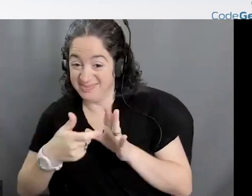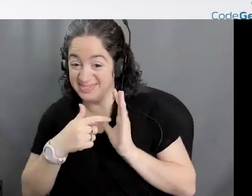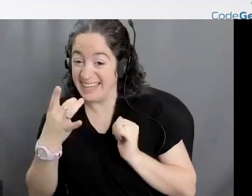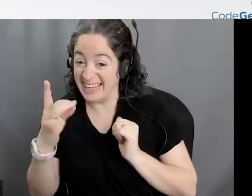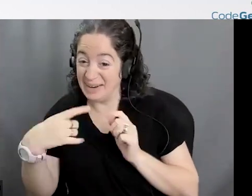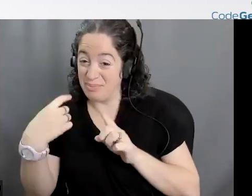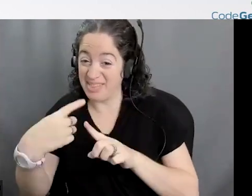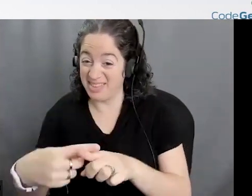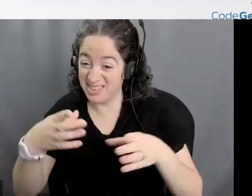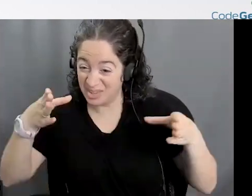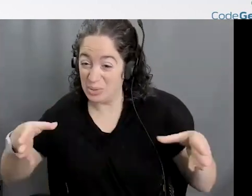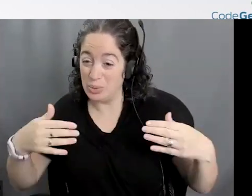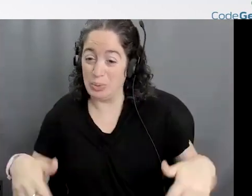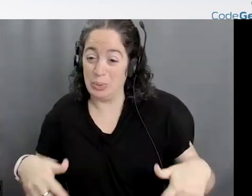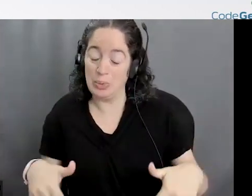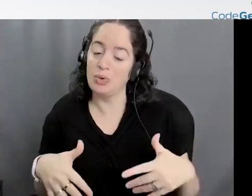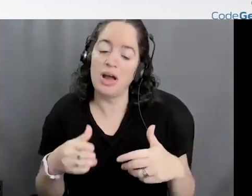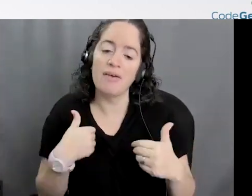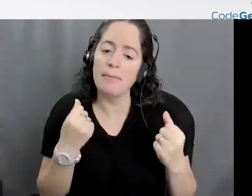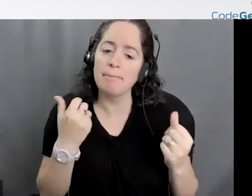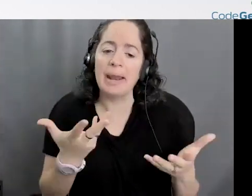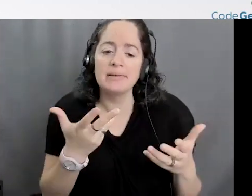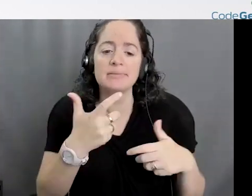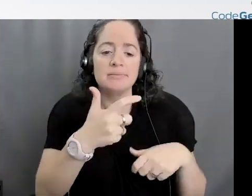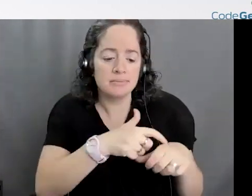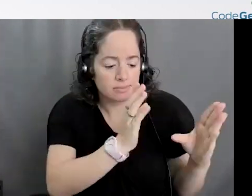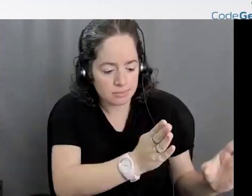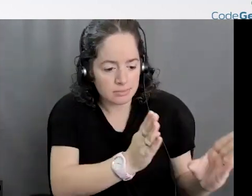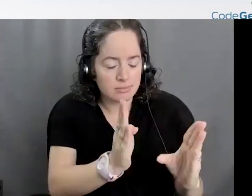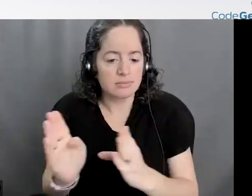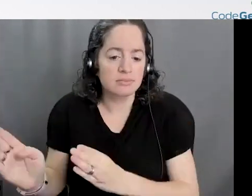Planning and architecture, visual design, interaction design,